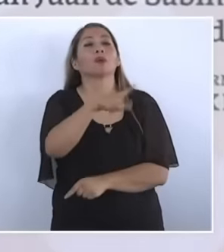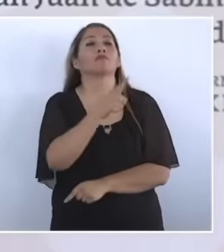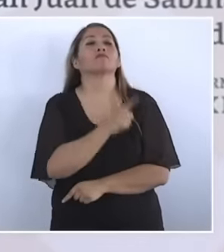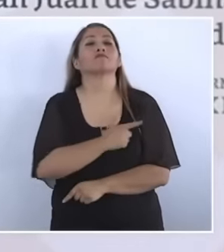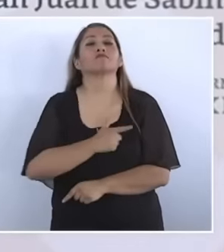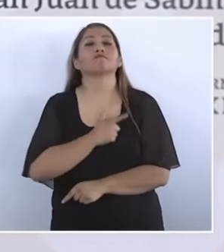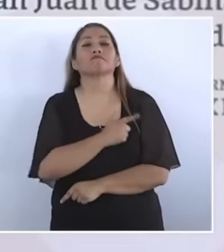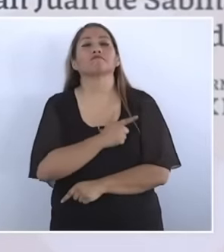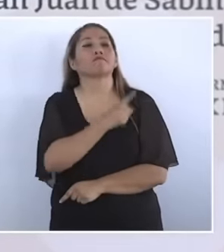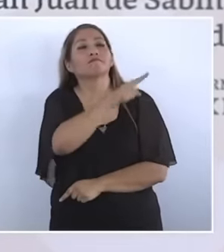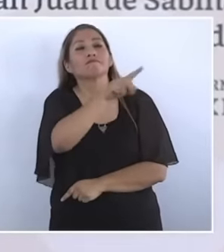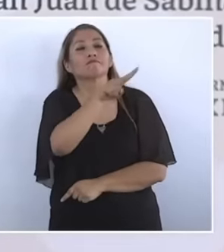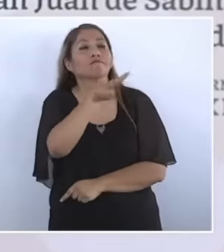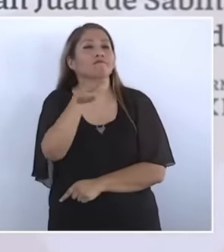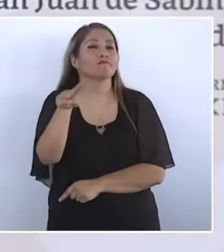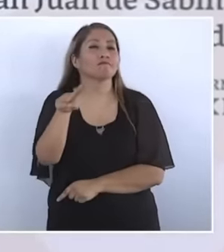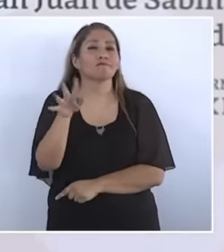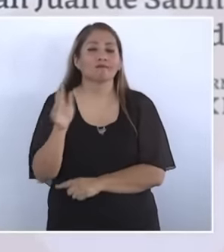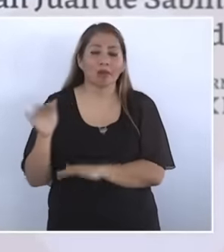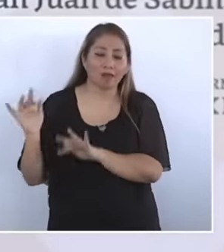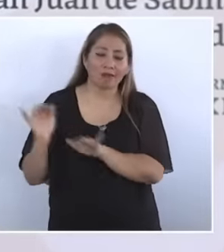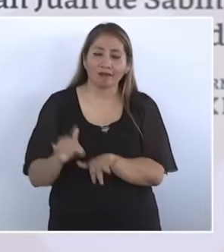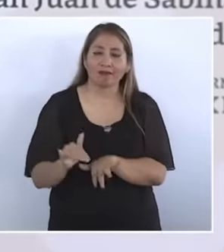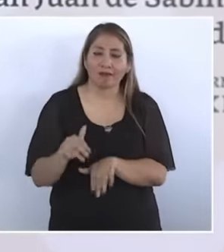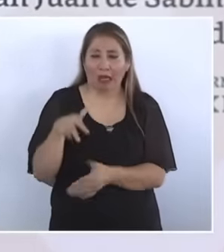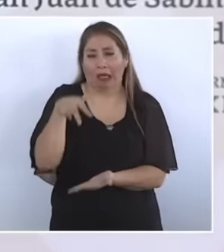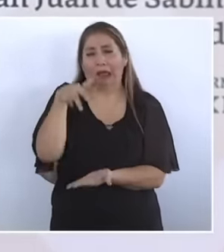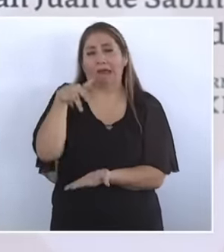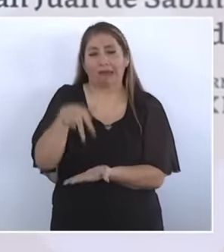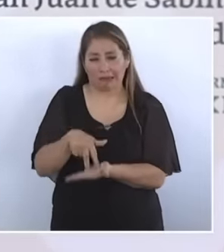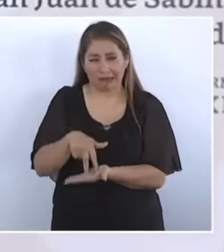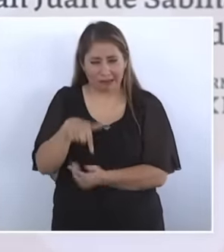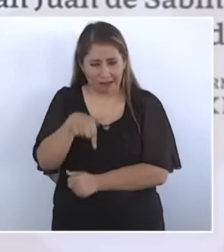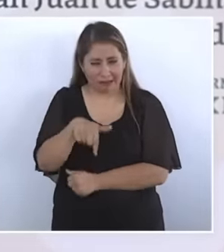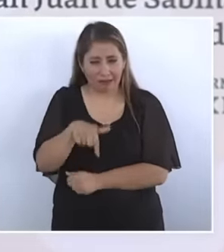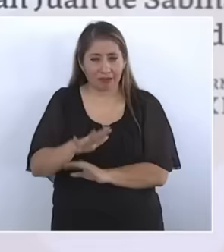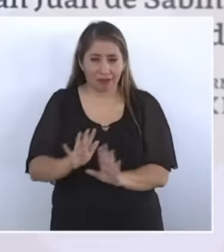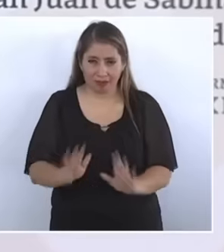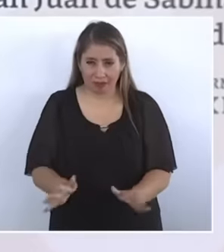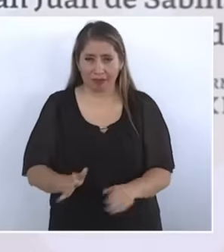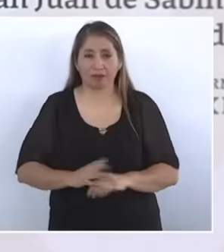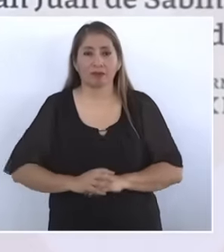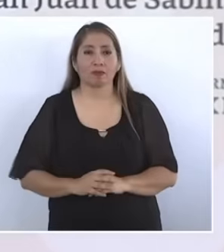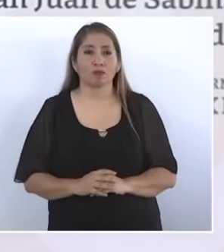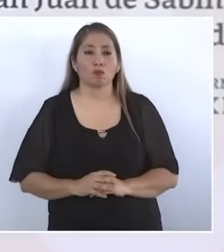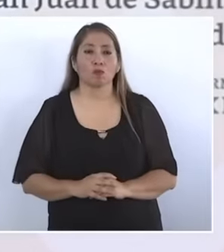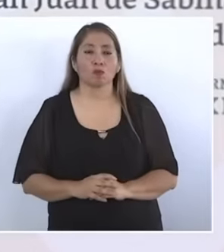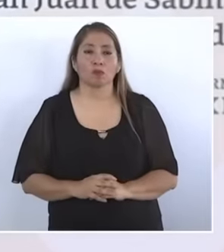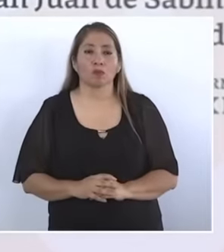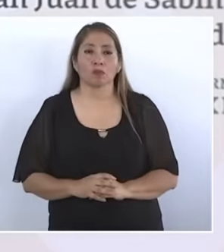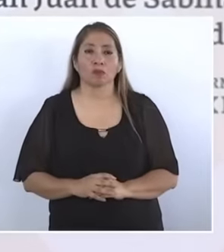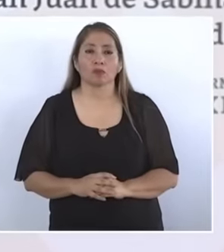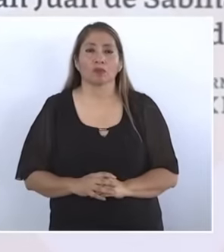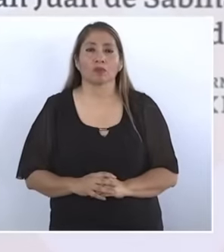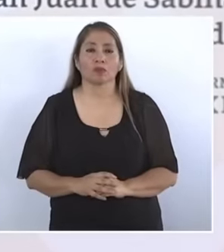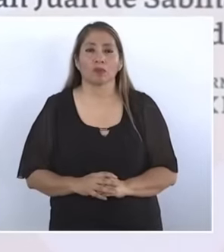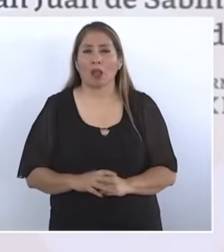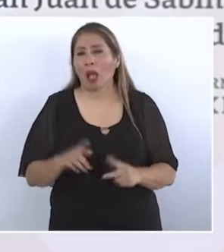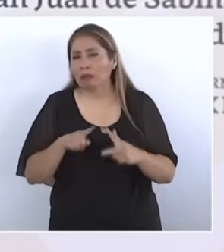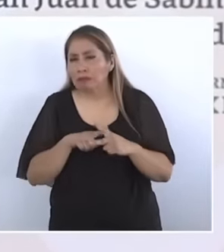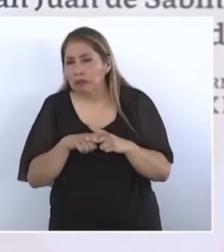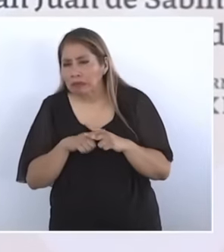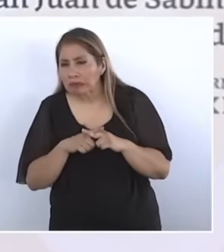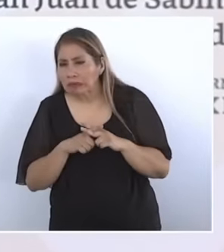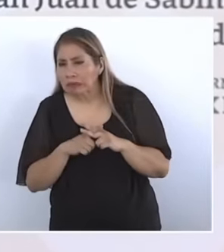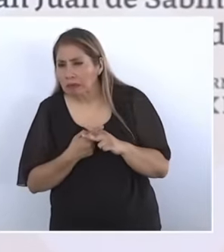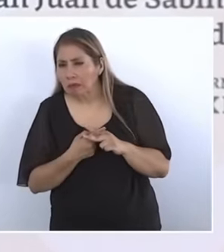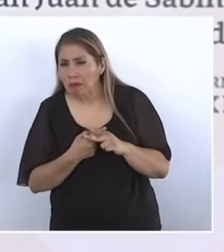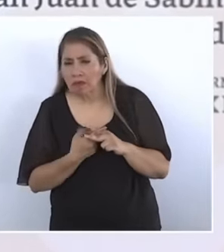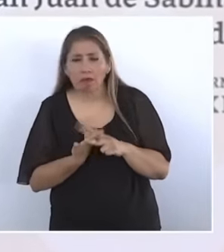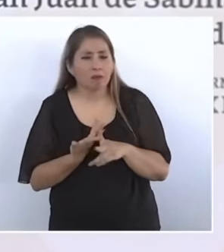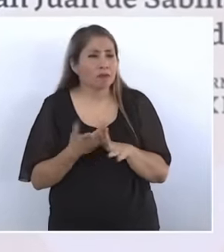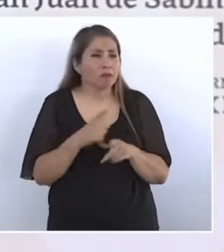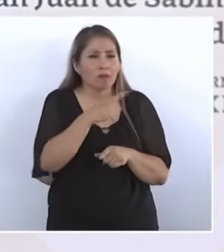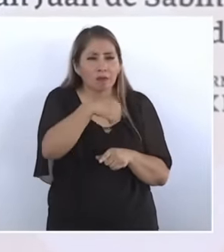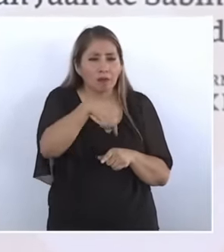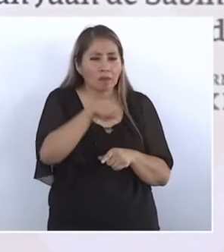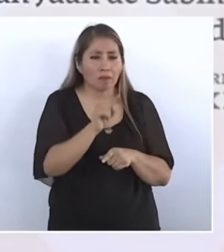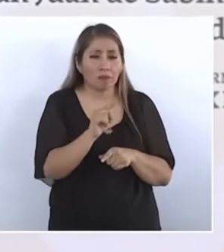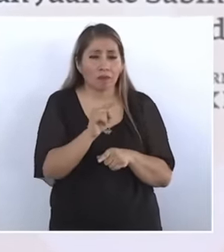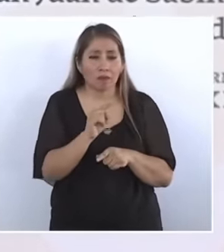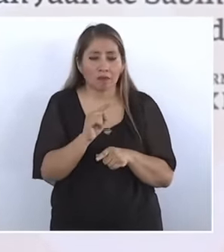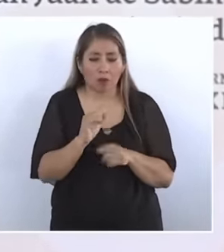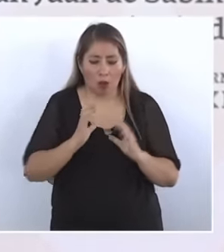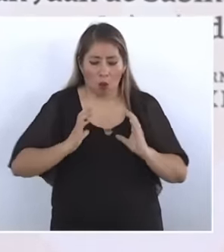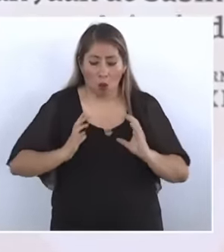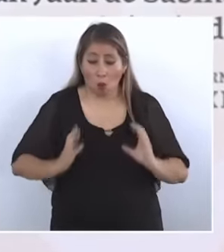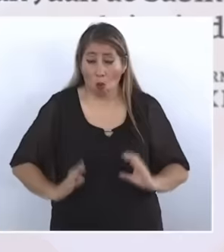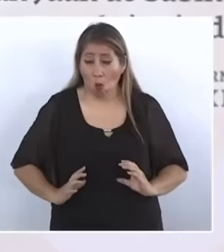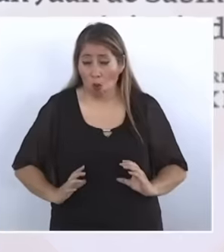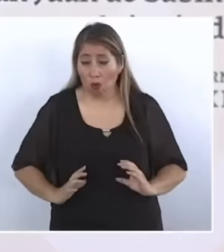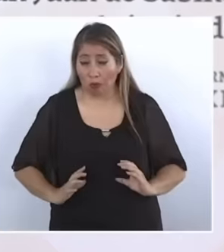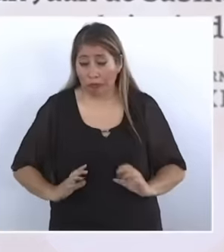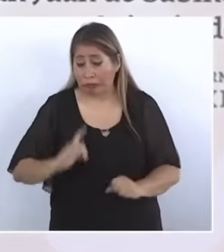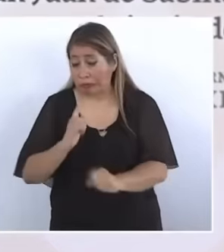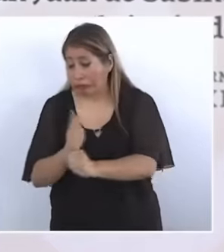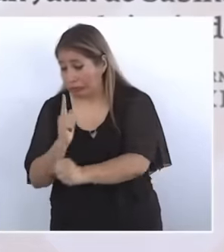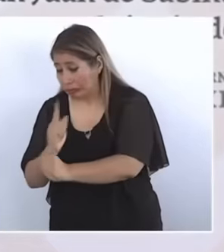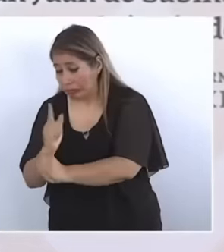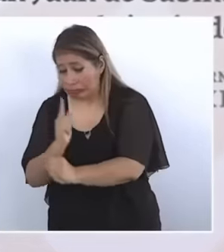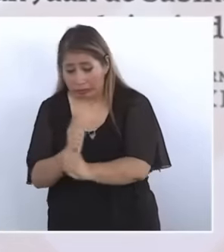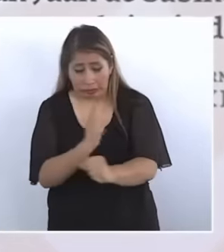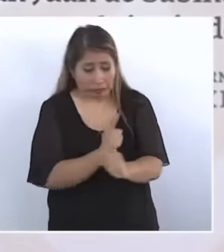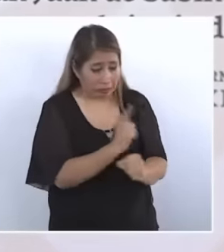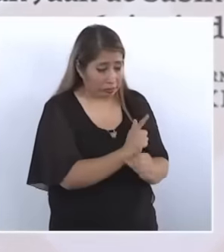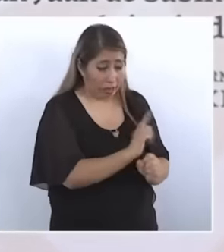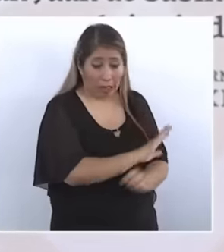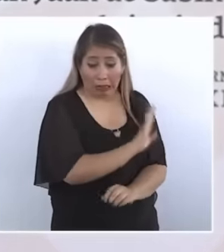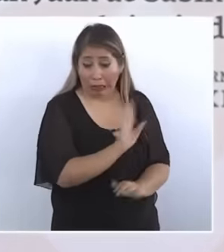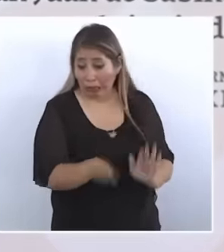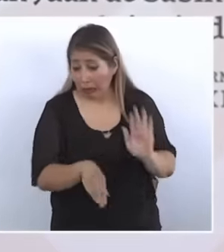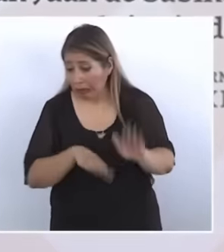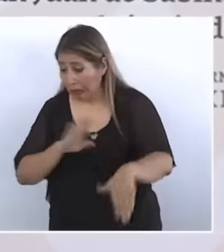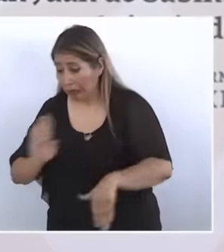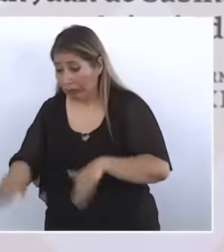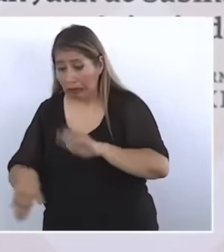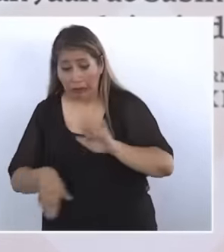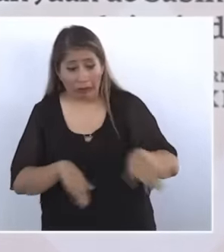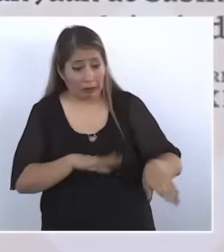here now that they have already begun to find unfortunately remains of mining workers that